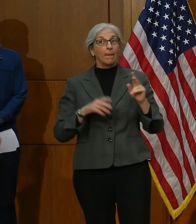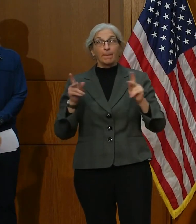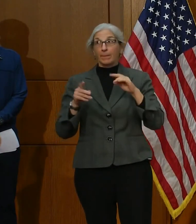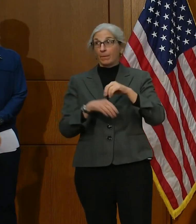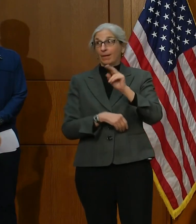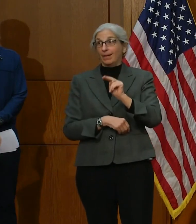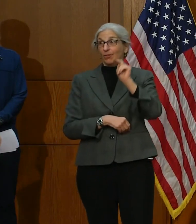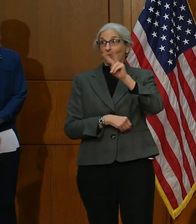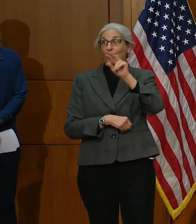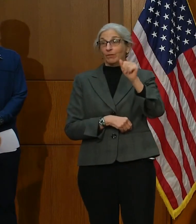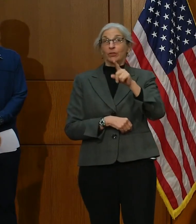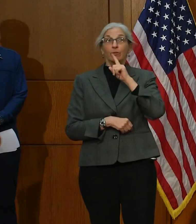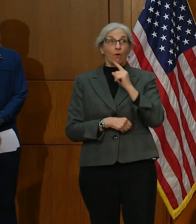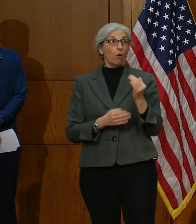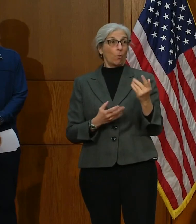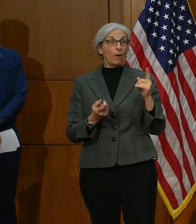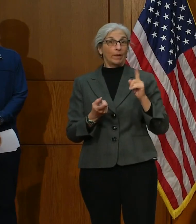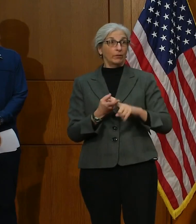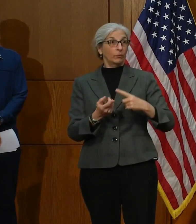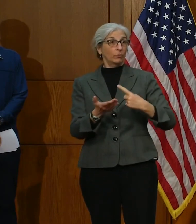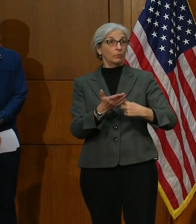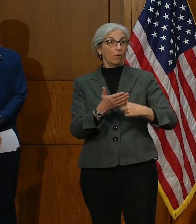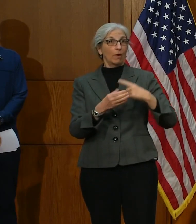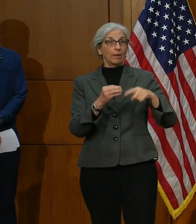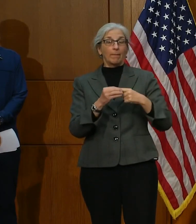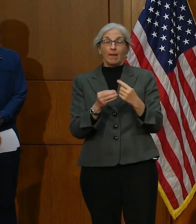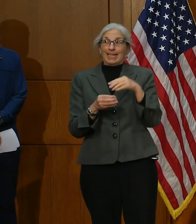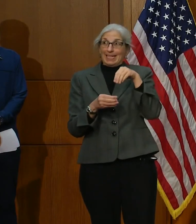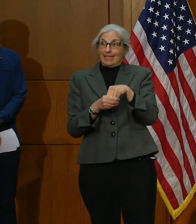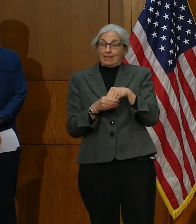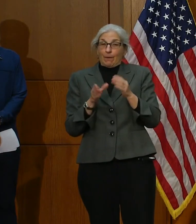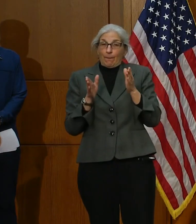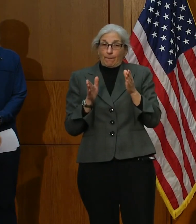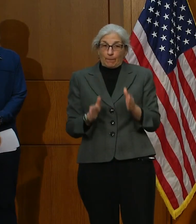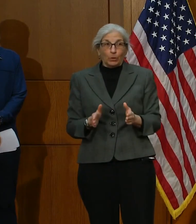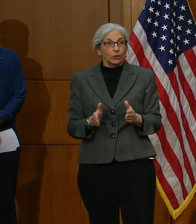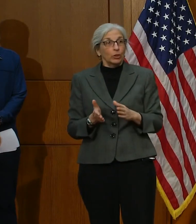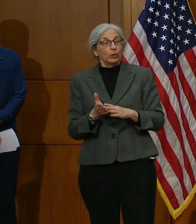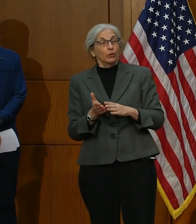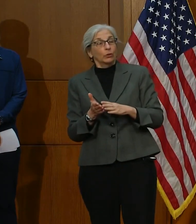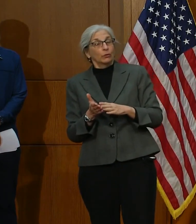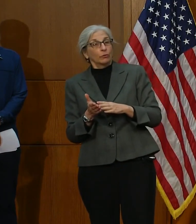OUT SUDDENLY, SCHOOL DISTRICT IN NORTHERN VIRGINIA ARE